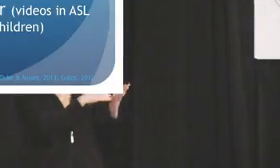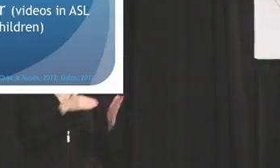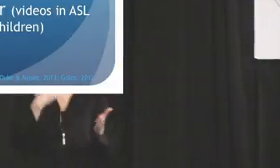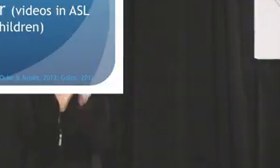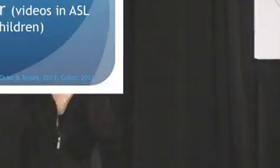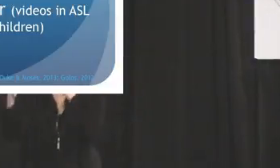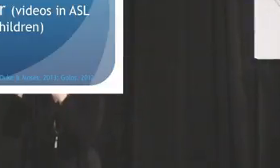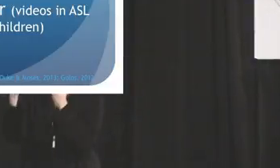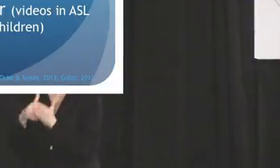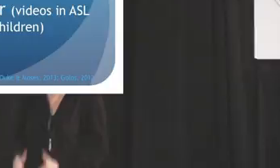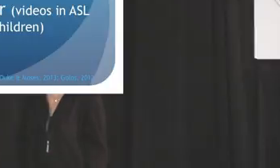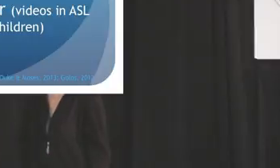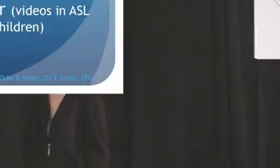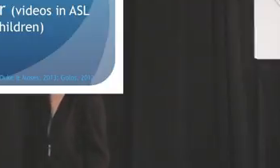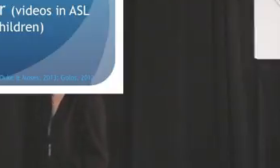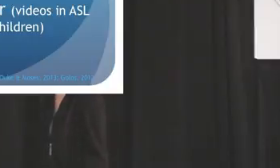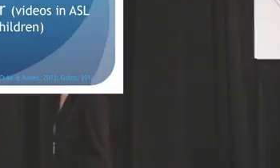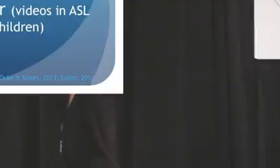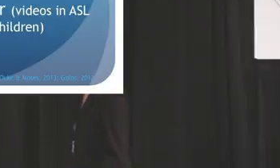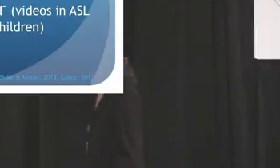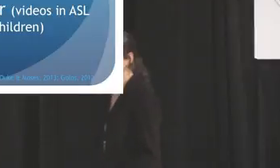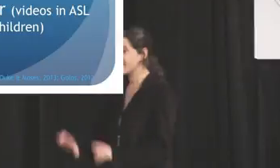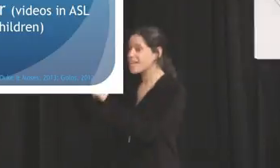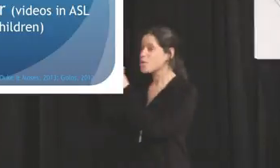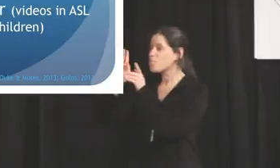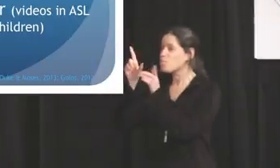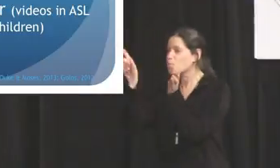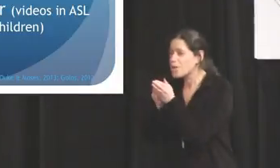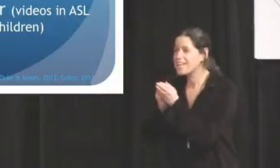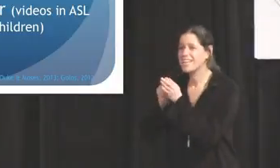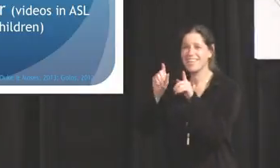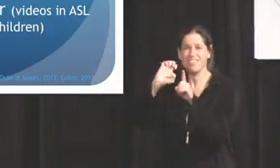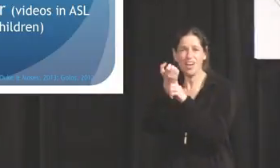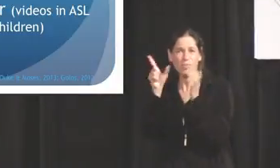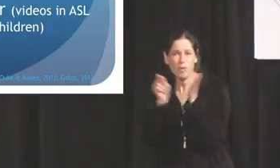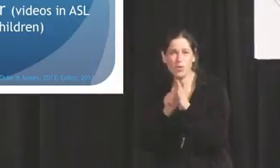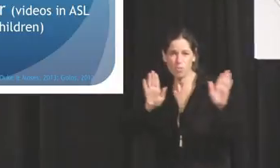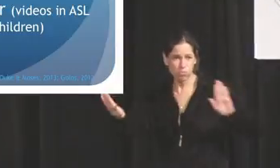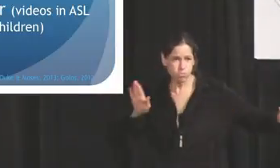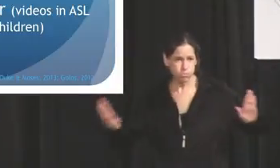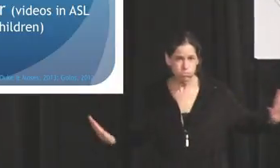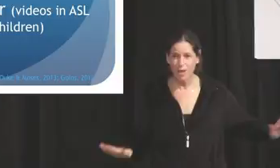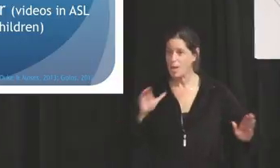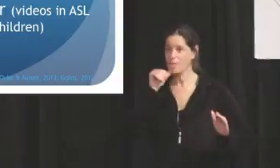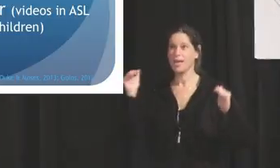So not just in the reading corner, but in every part of the room. You need print available in the environment.